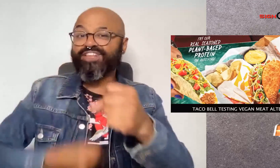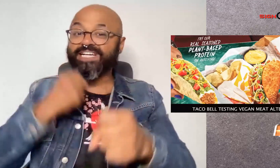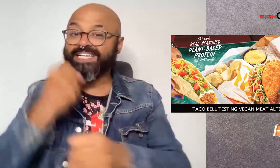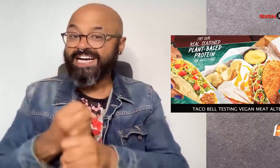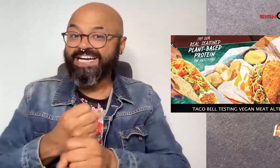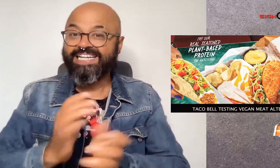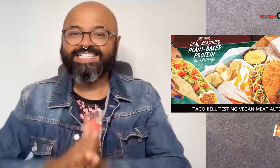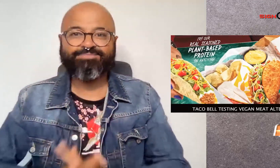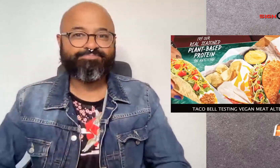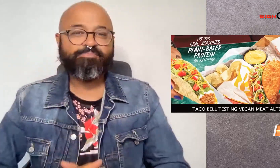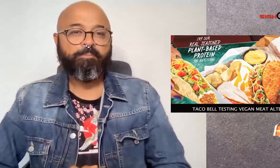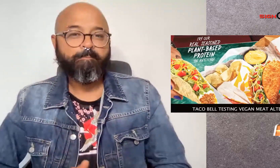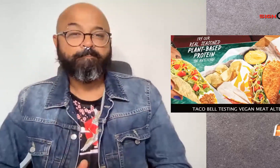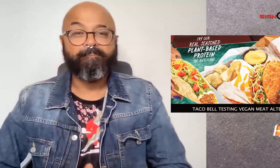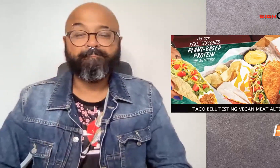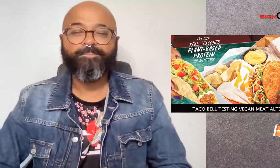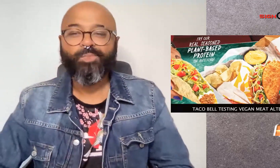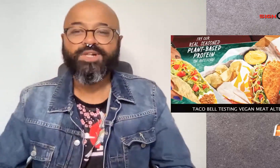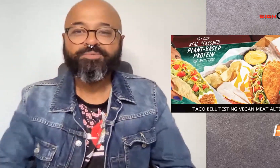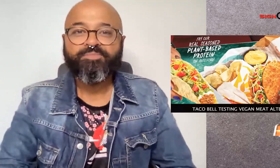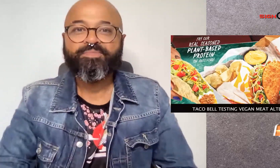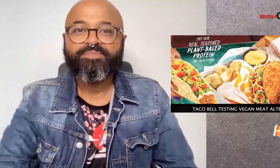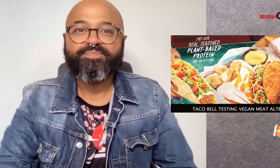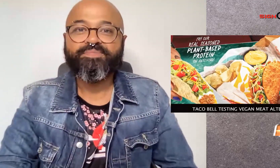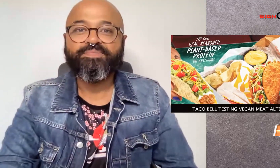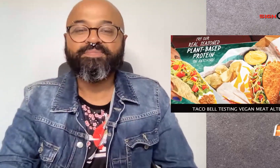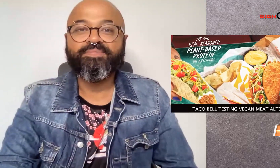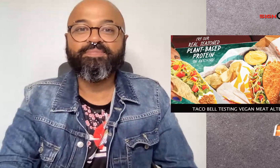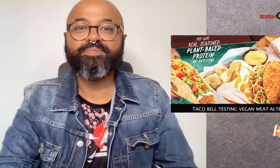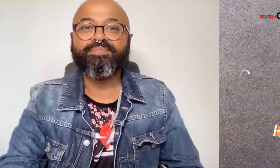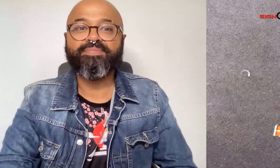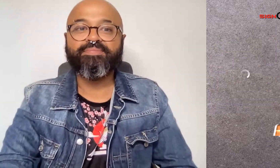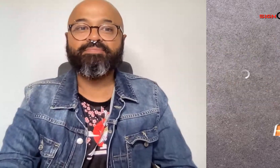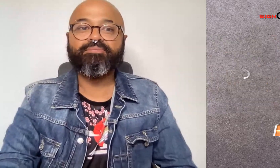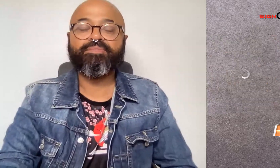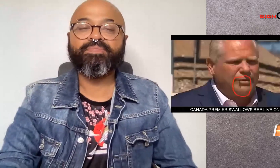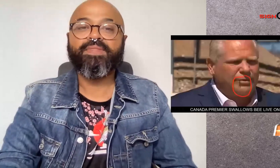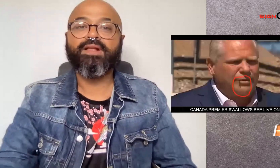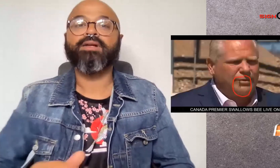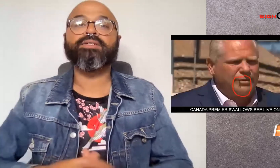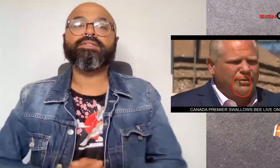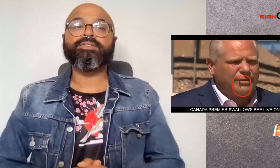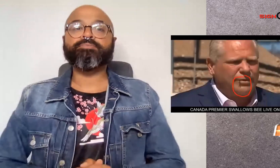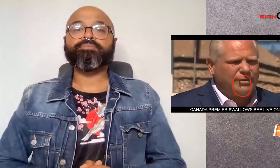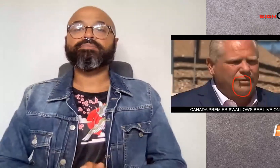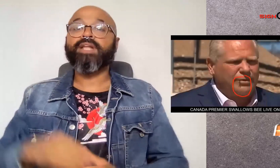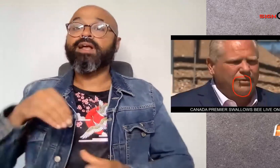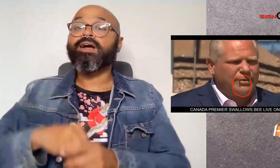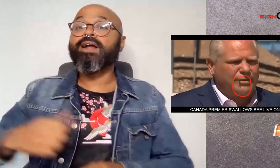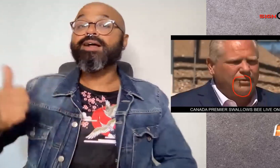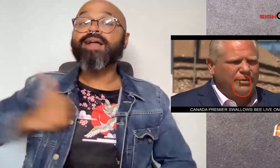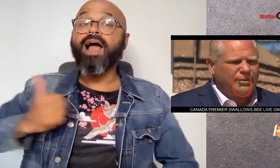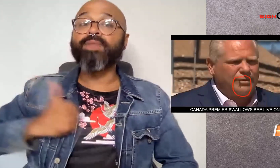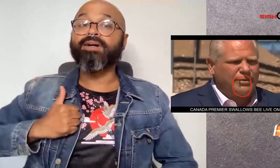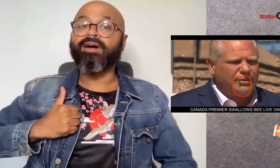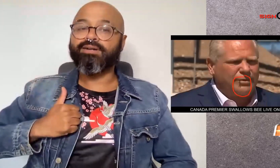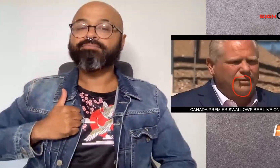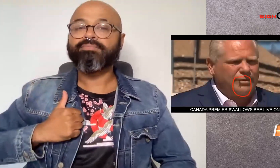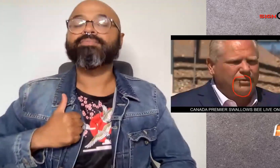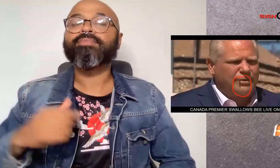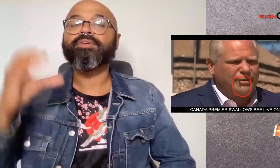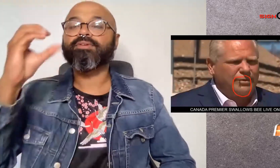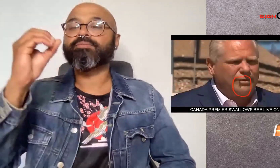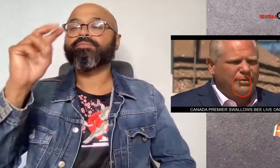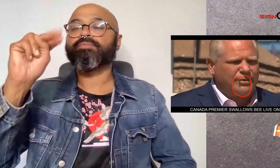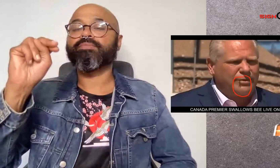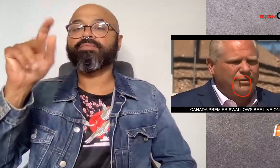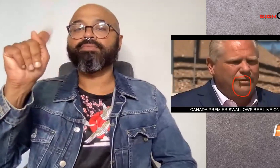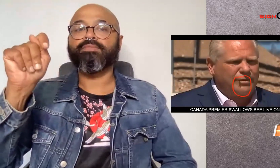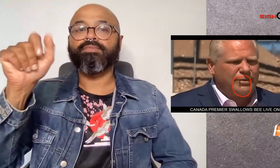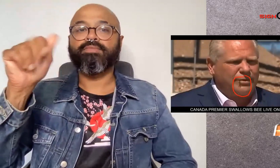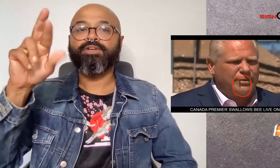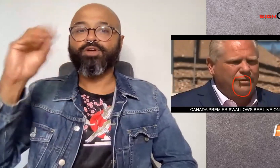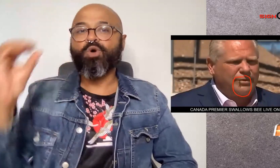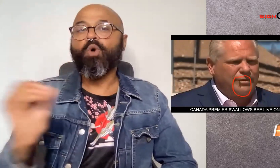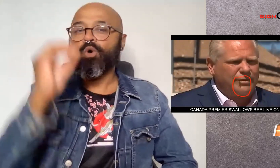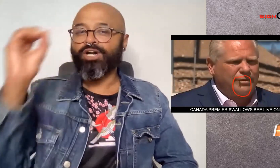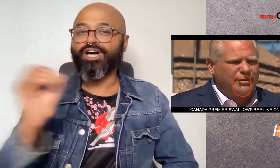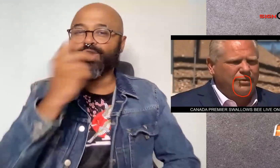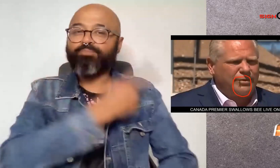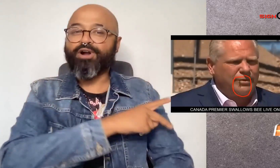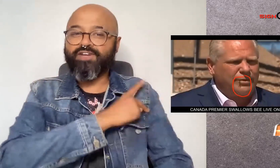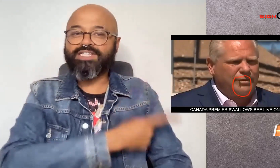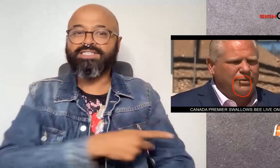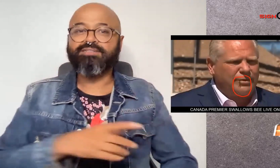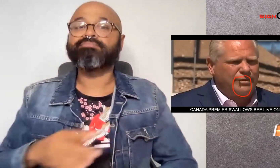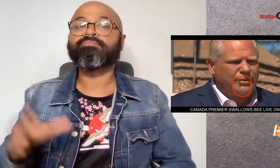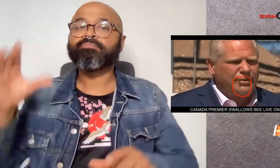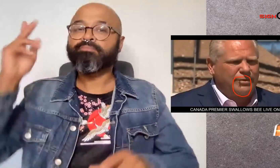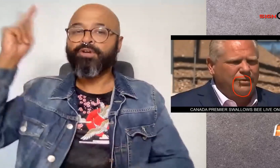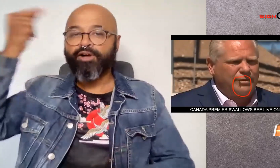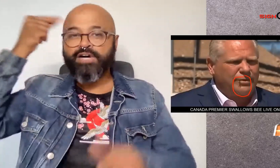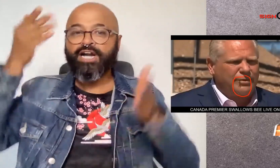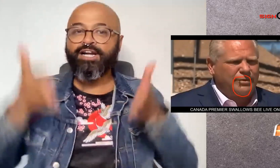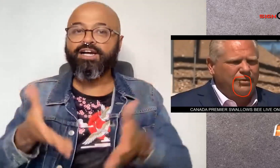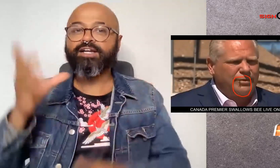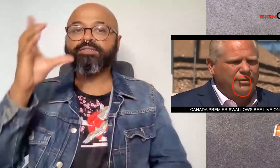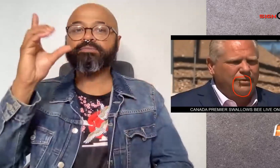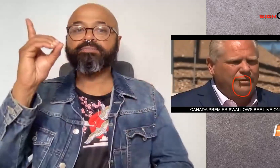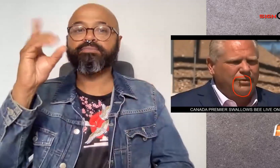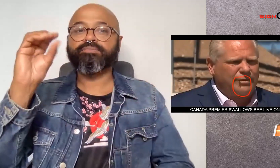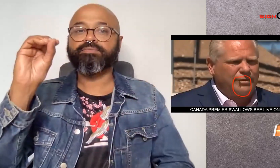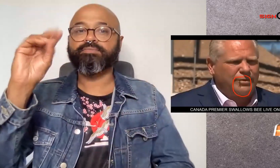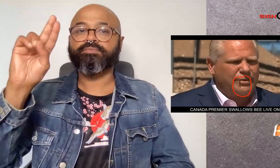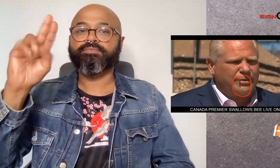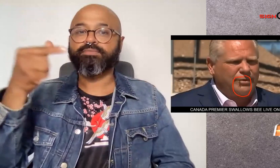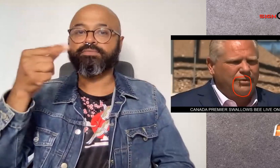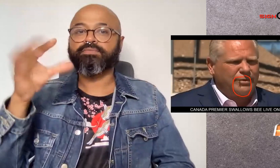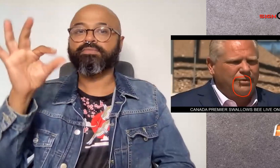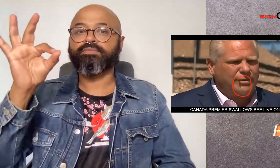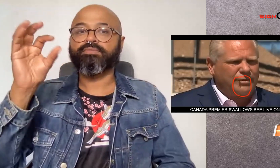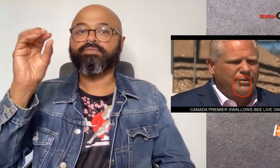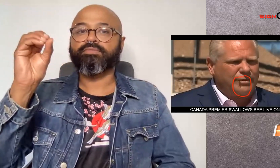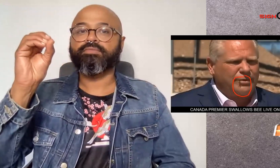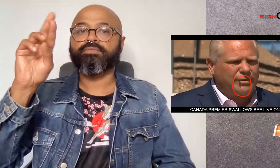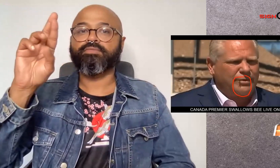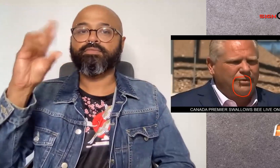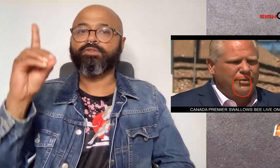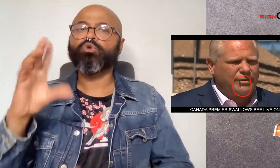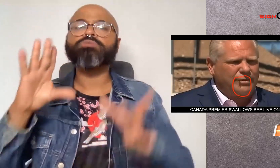end of the year in Canada Ontario Premier Doug Ford was speaking